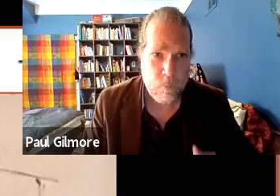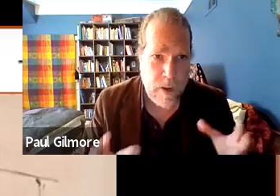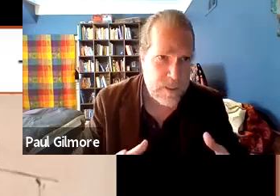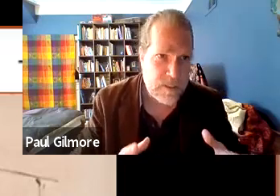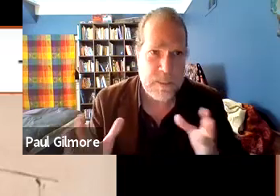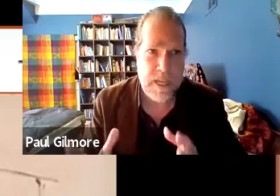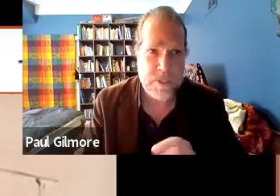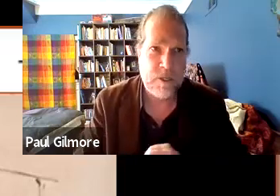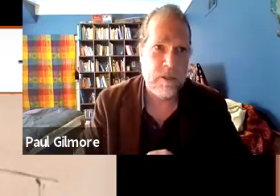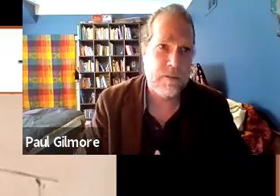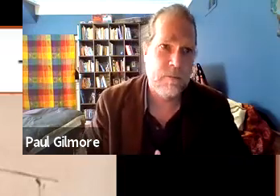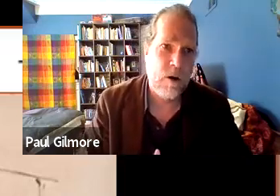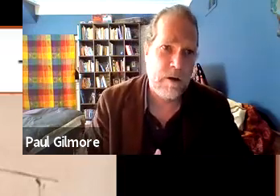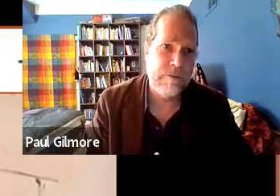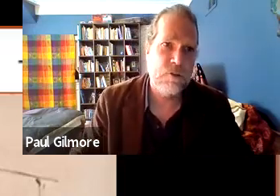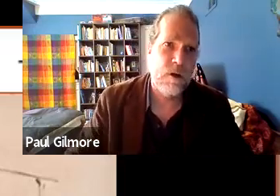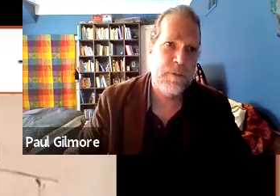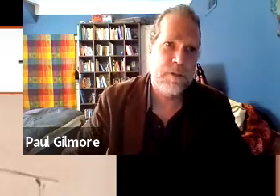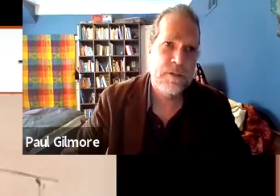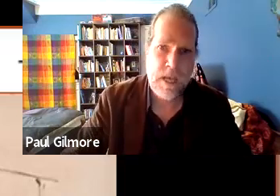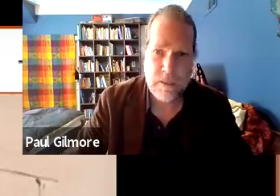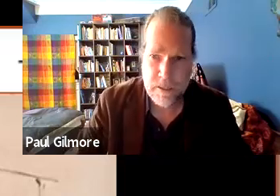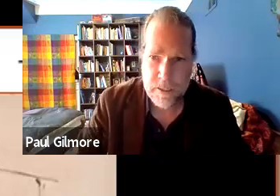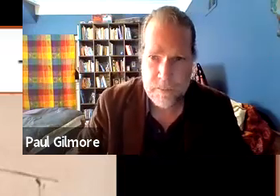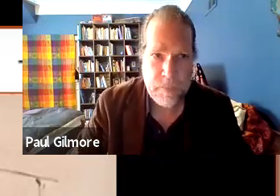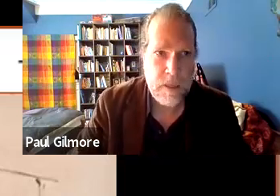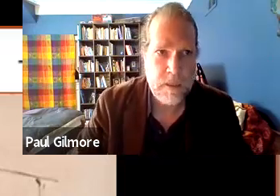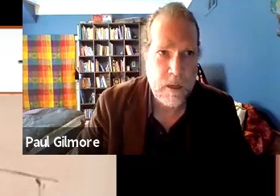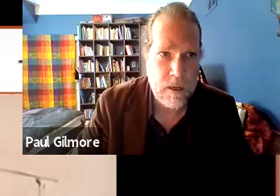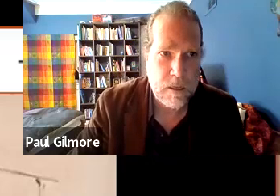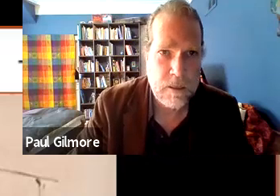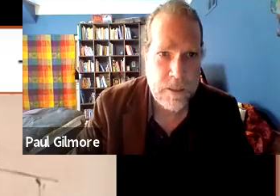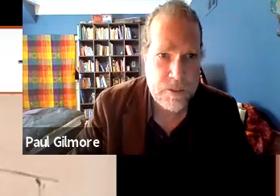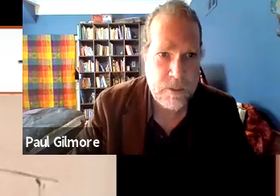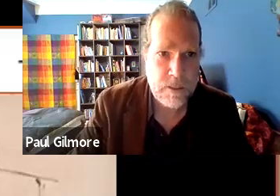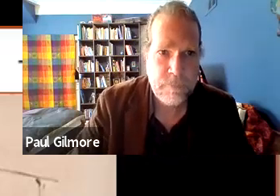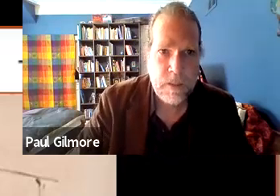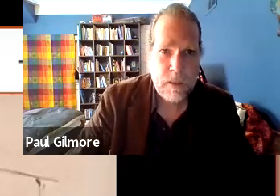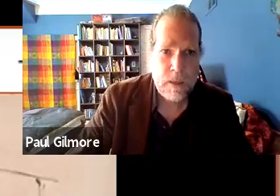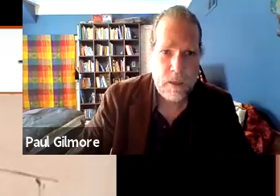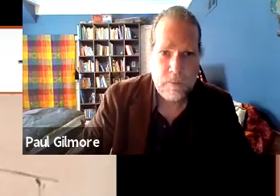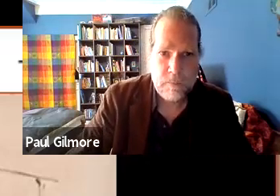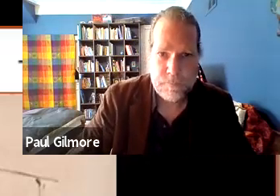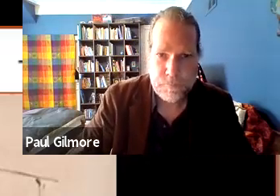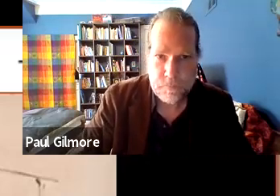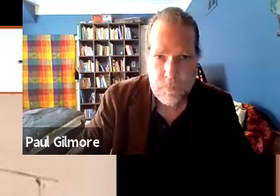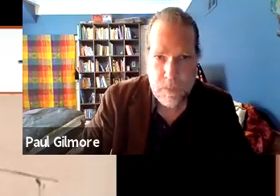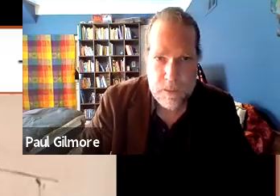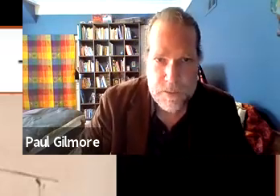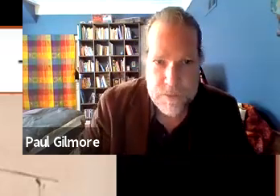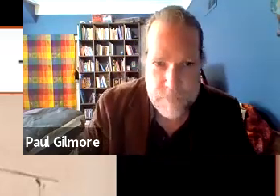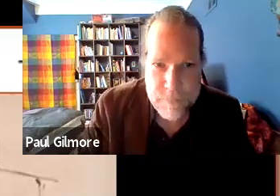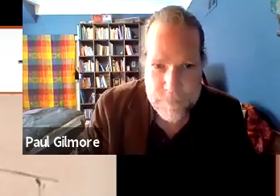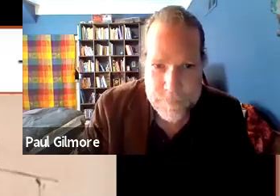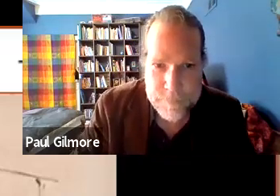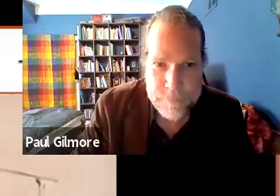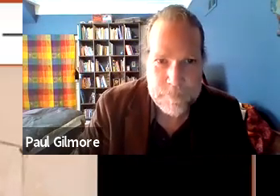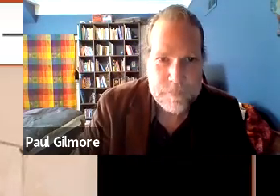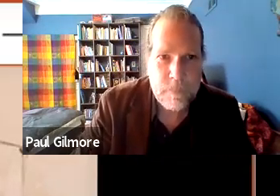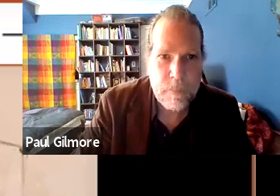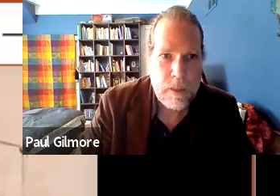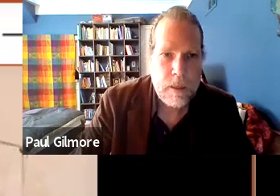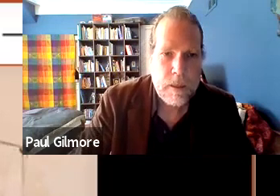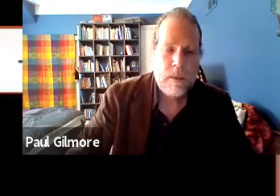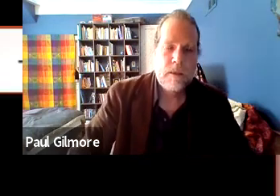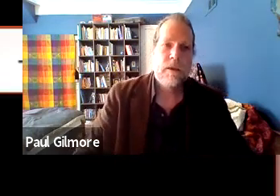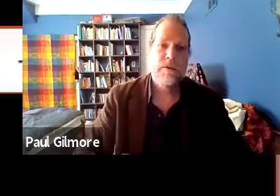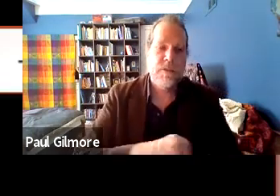racism and nationalism, often Trump's solidarity in our history. This is a here's a